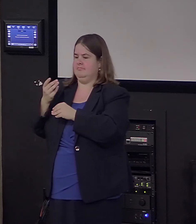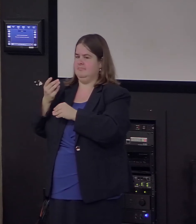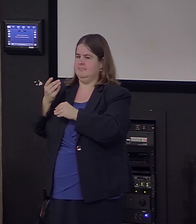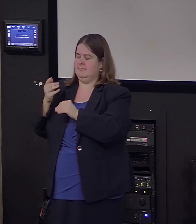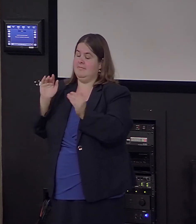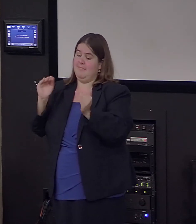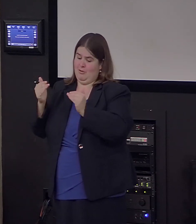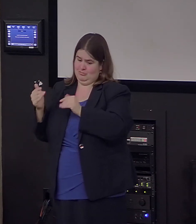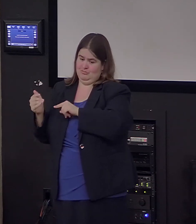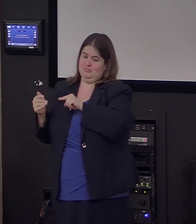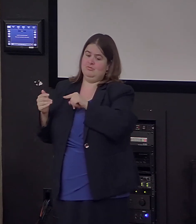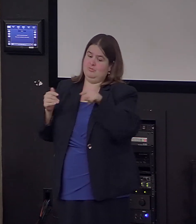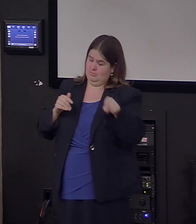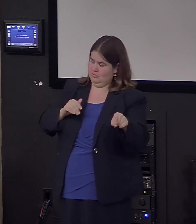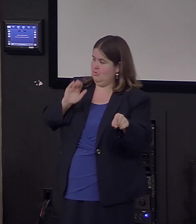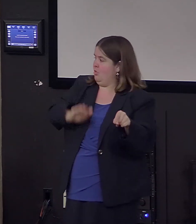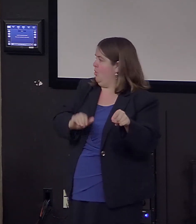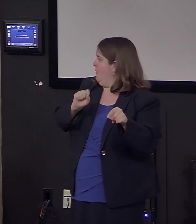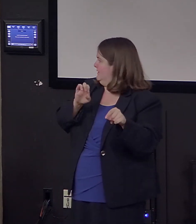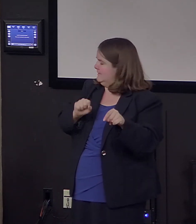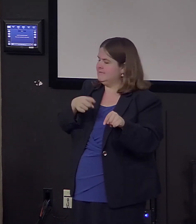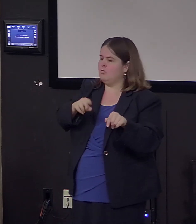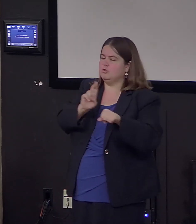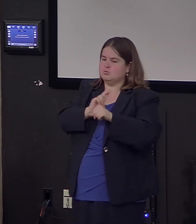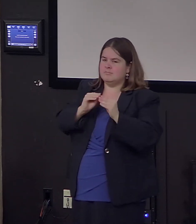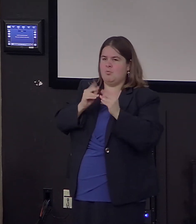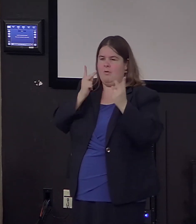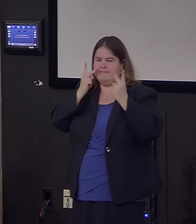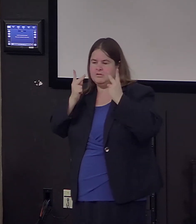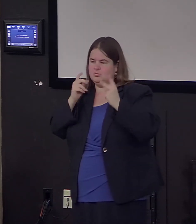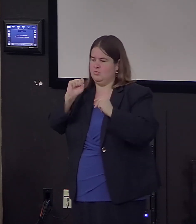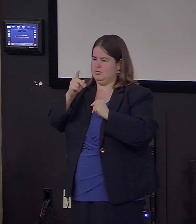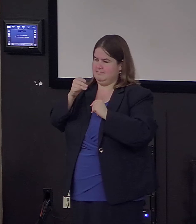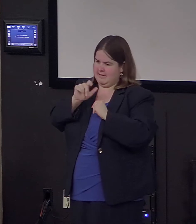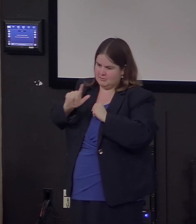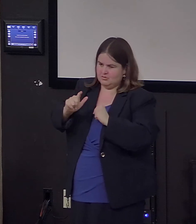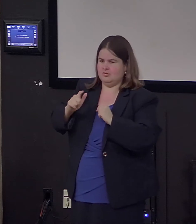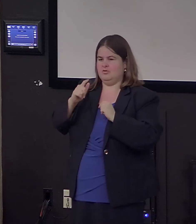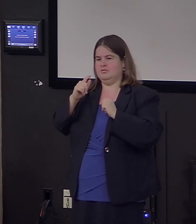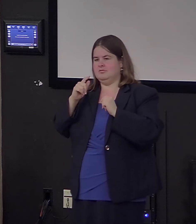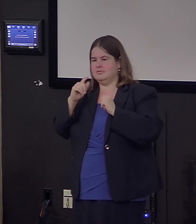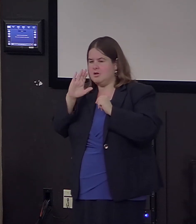Whereas low SCS were using more facial and quantity processing so at that level